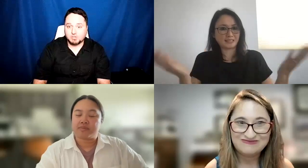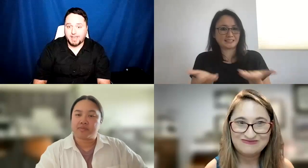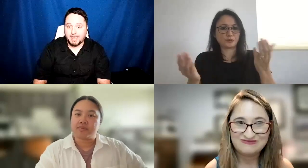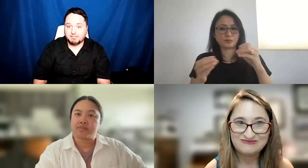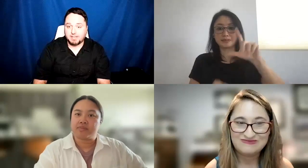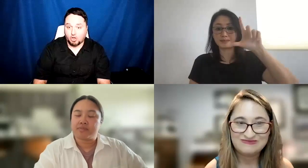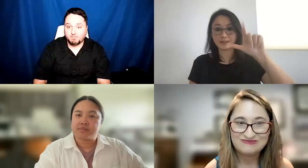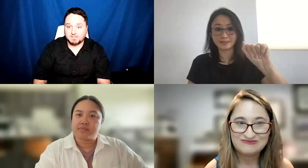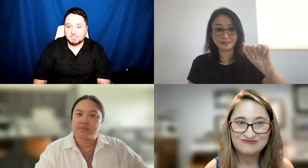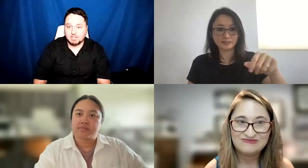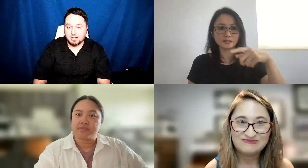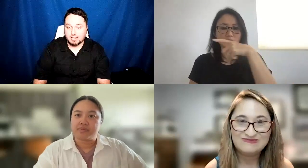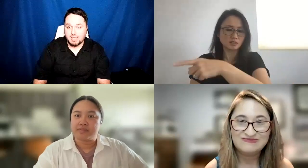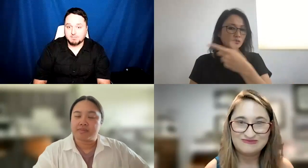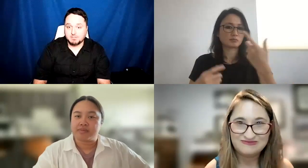they also have an office here in LA